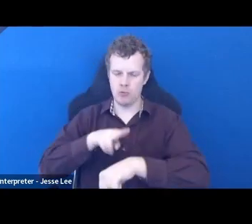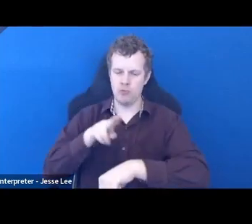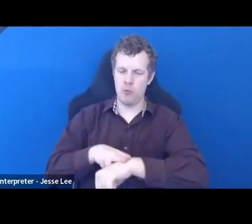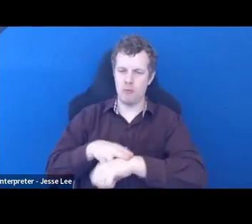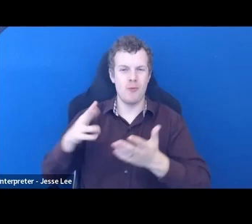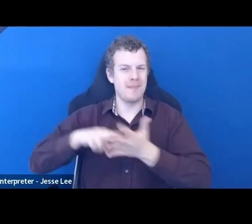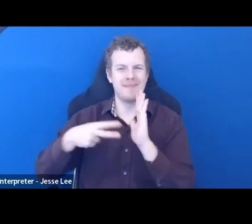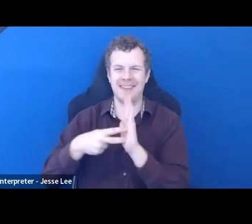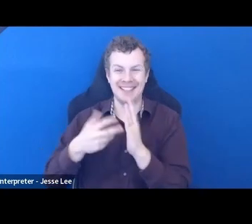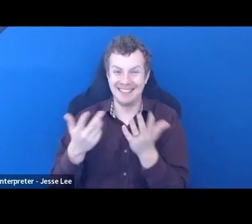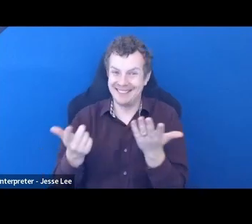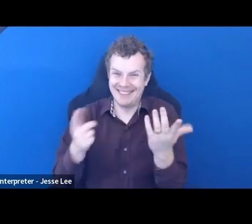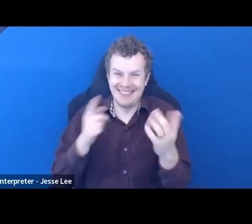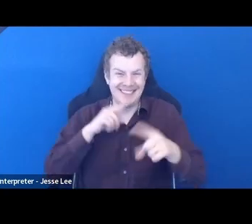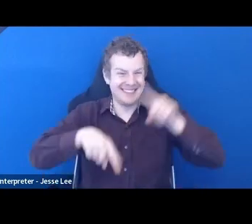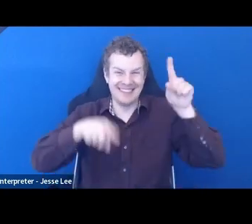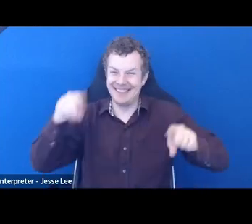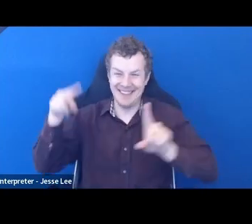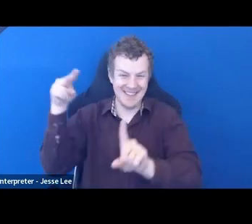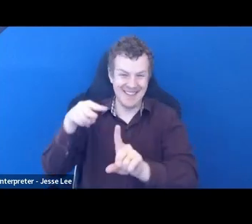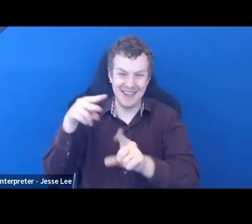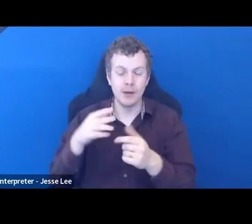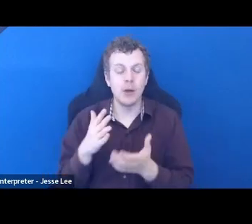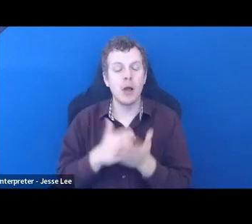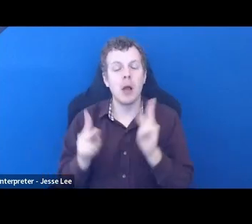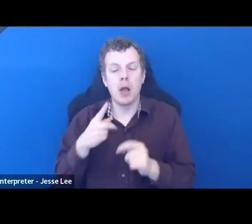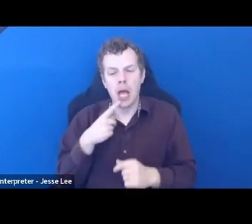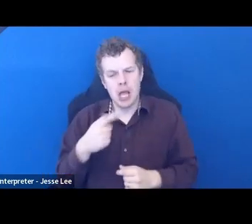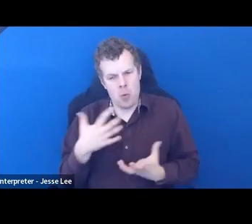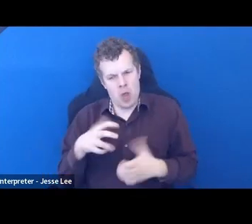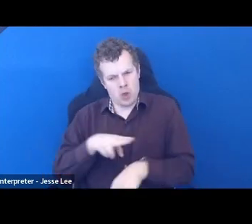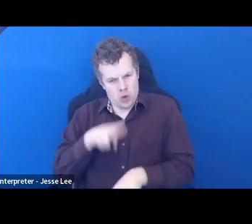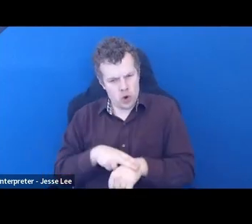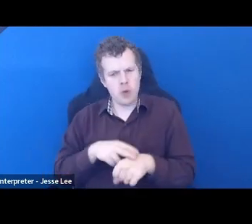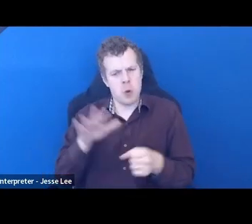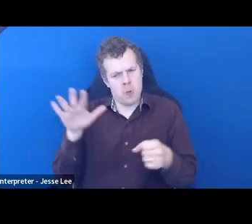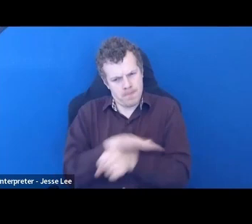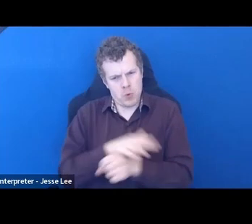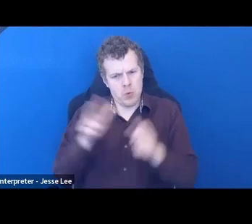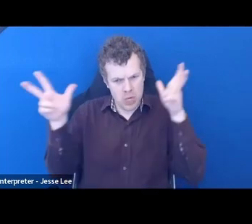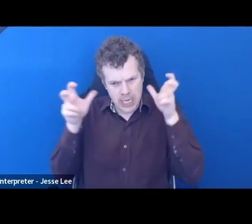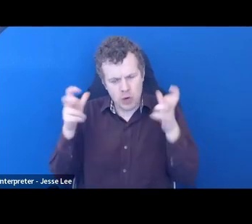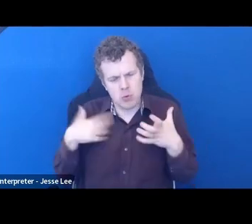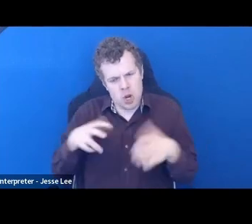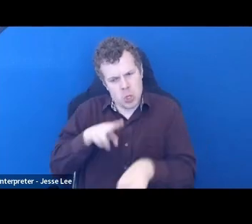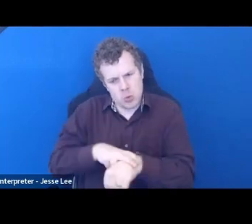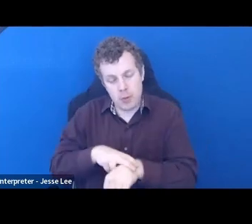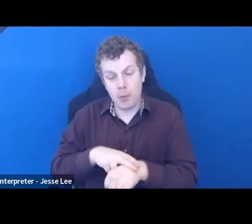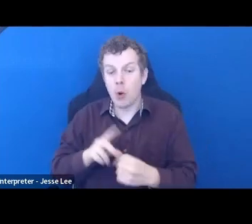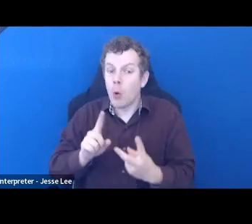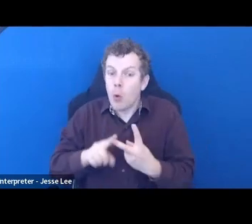It can be normal hearing in both ears or no devices on both ears.